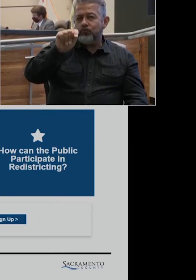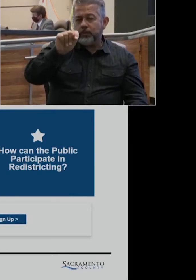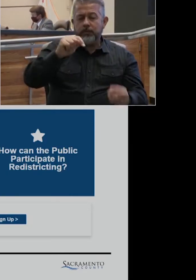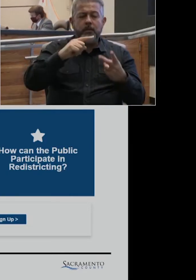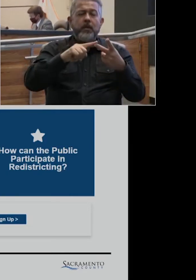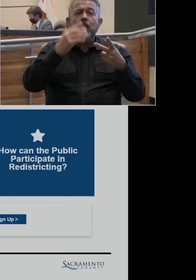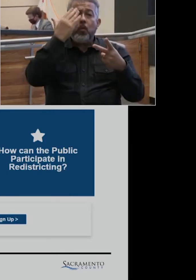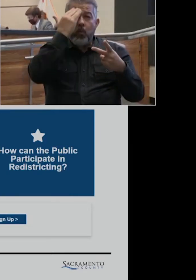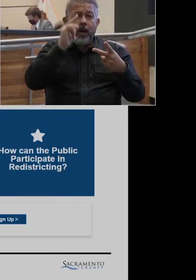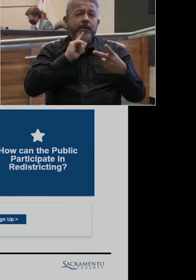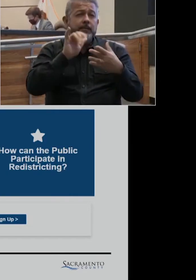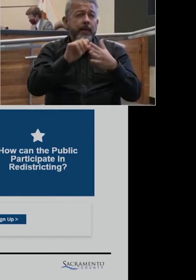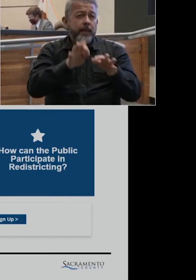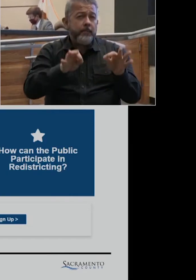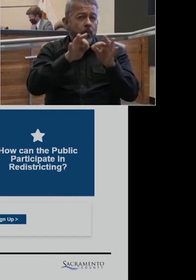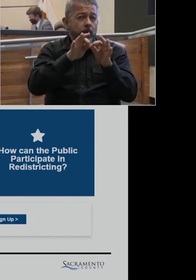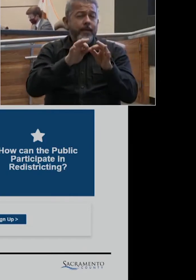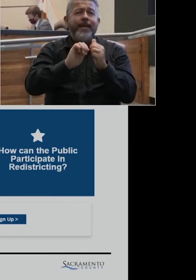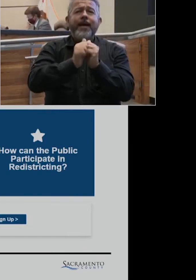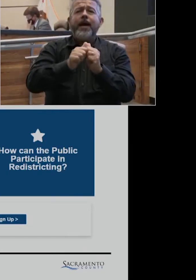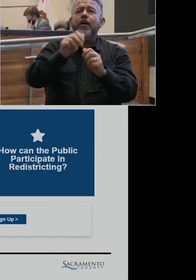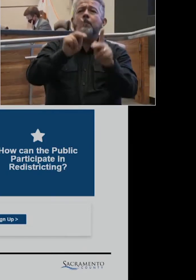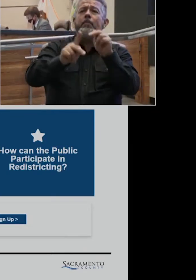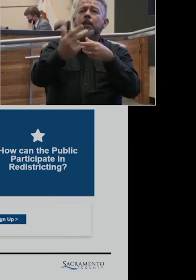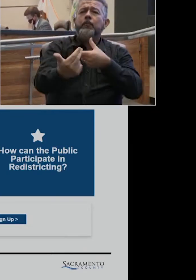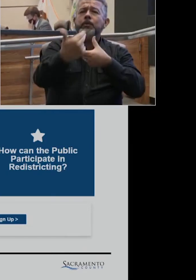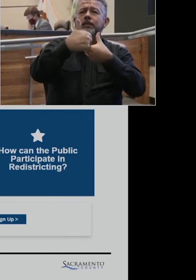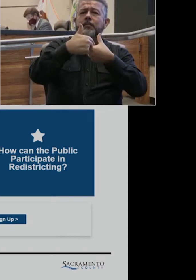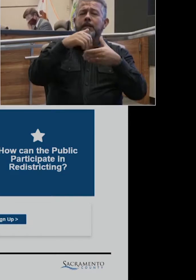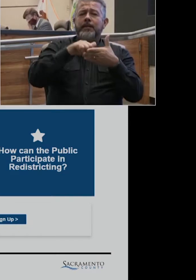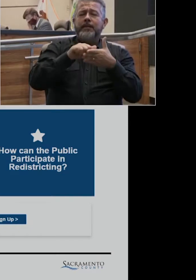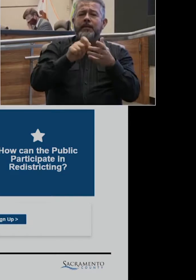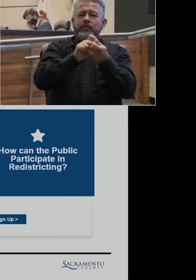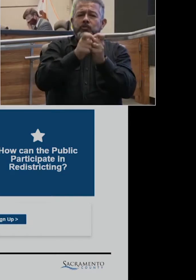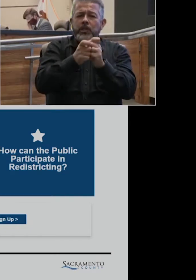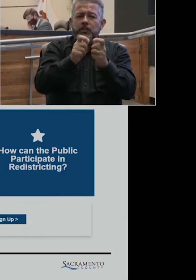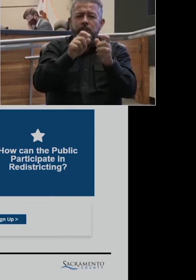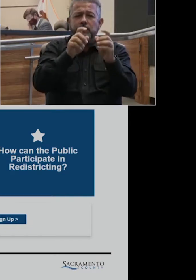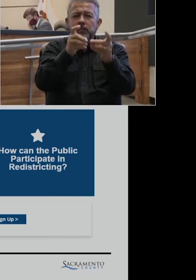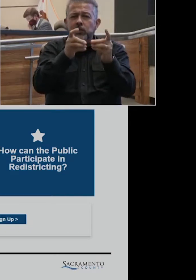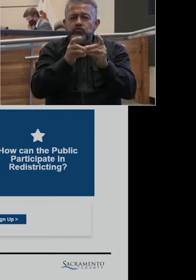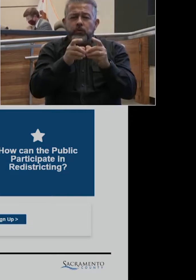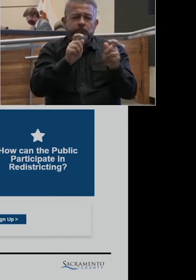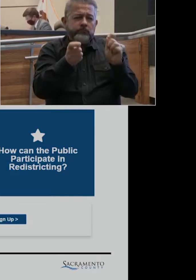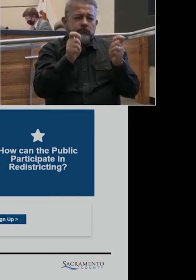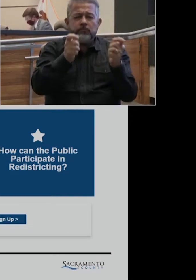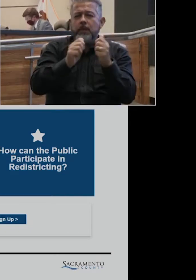THE WEBSITE, WHICH IS WHAT IS REDISTRICTING AND HOW KT PUBLIC REDISTRICTING AND HOW KT PUBLIC PARTICIPATE? PARTICIPATE? AND WE HAVE MADE SEVERAL CHANGES